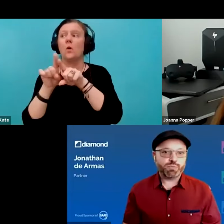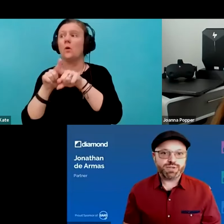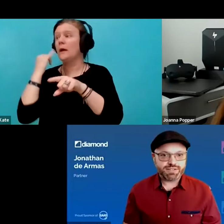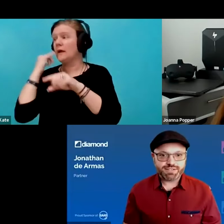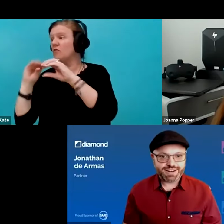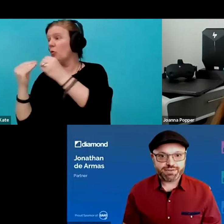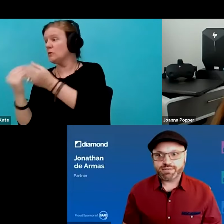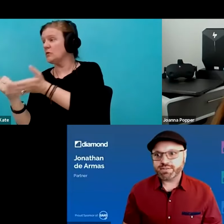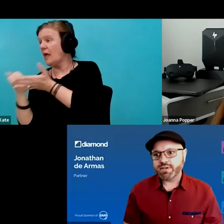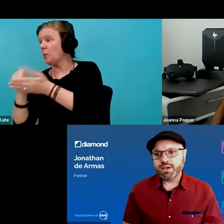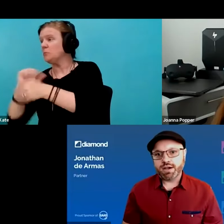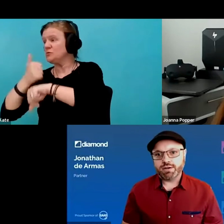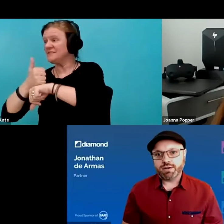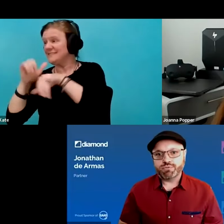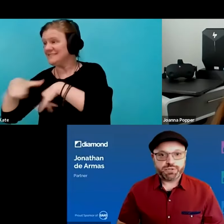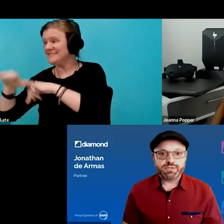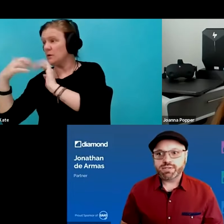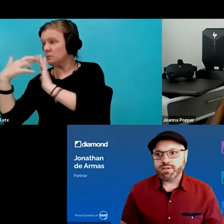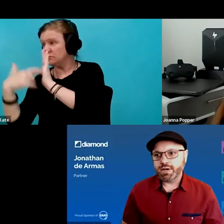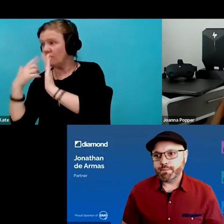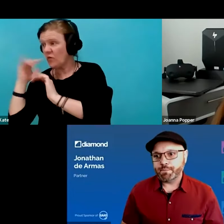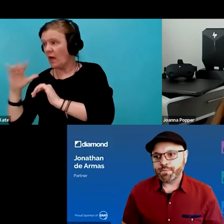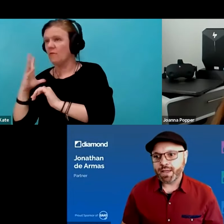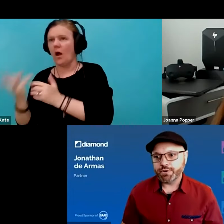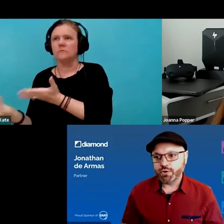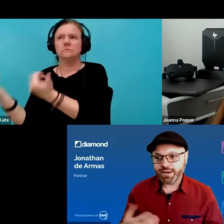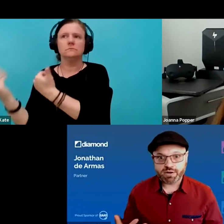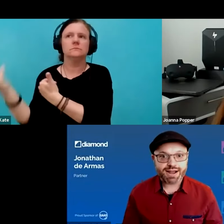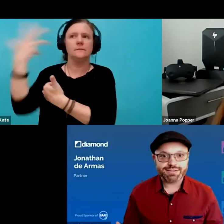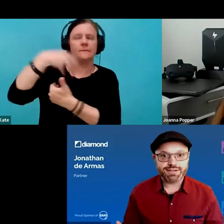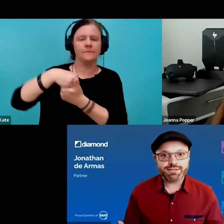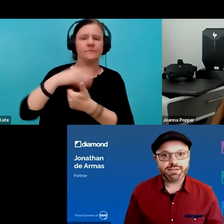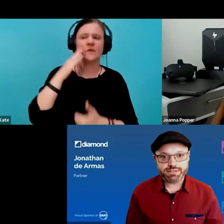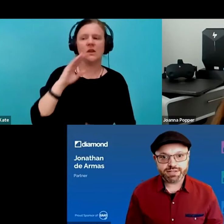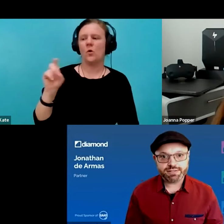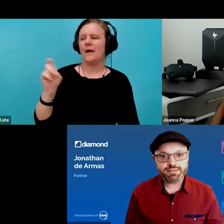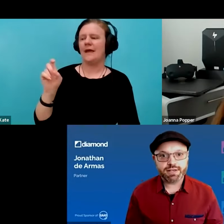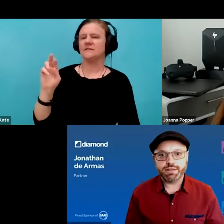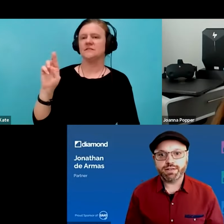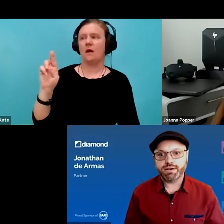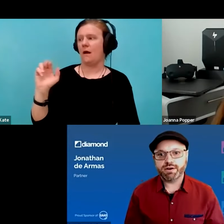helping set standards for this. I know XR access exists and they are